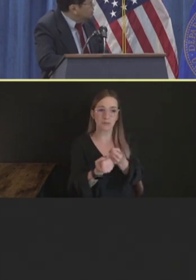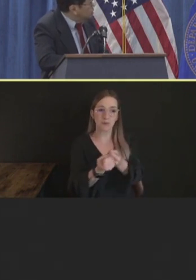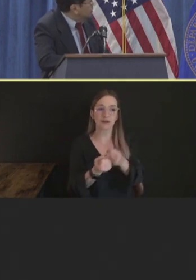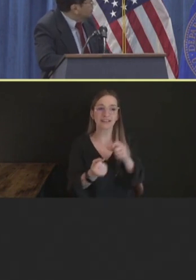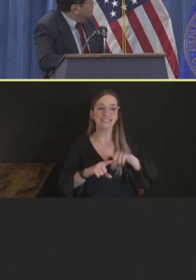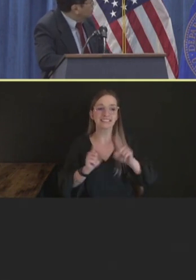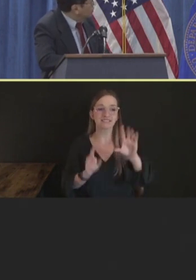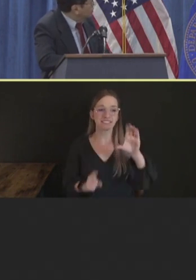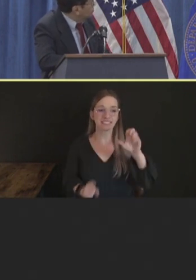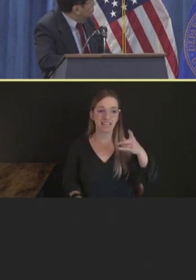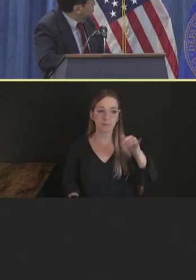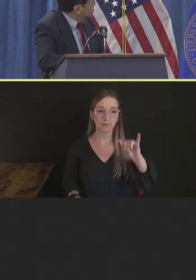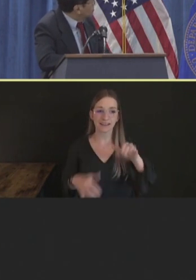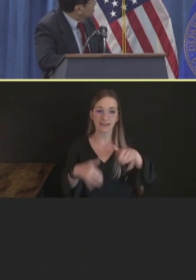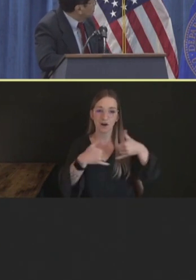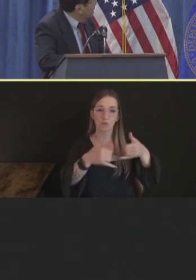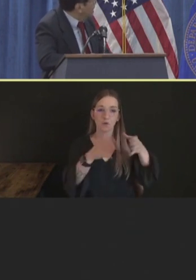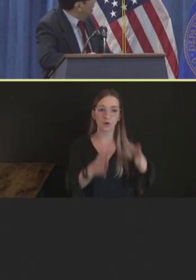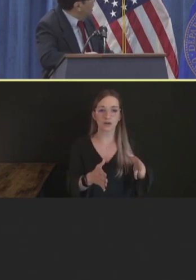that arose.